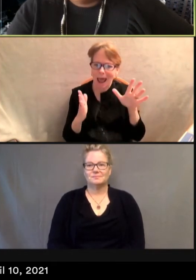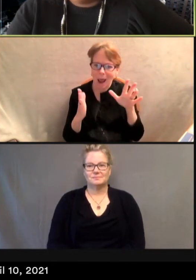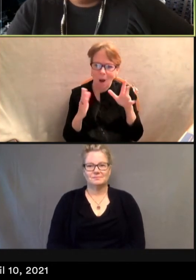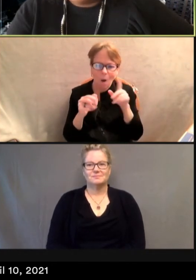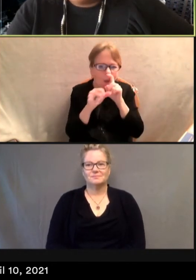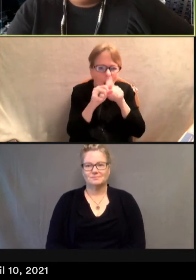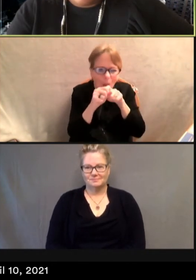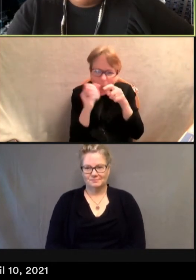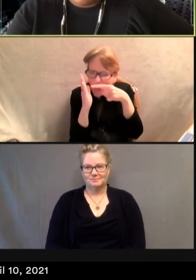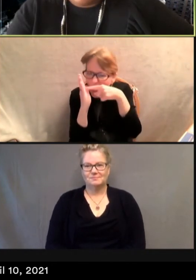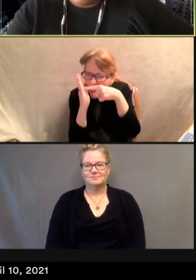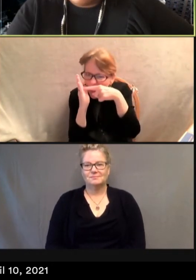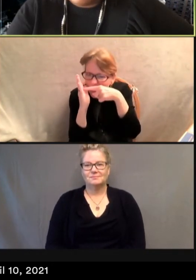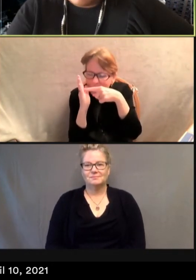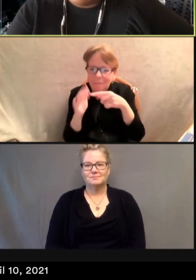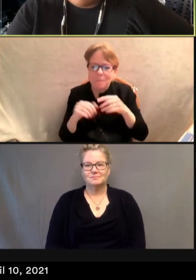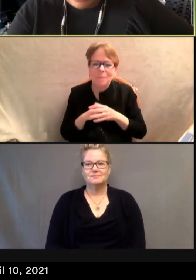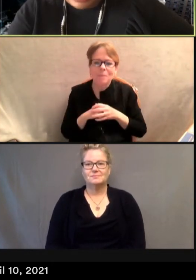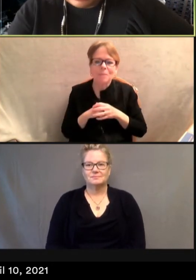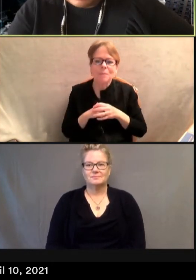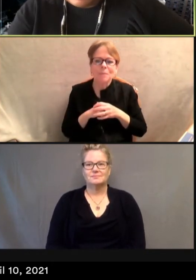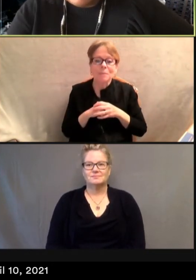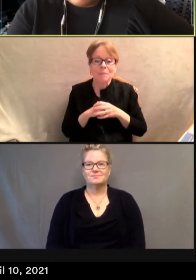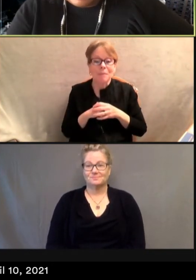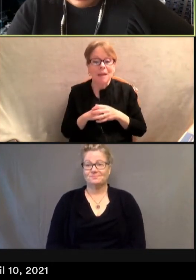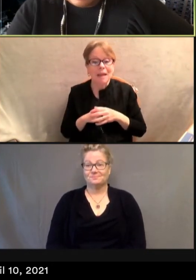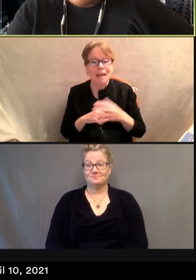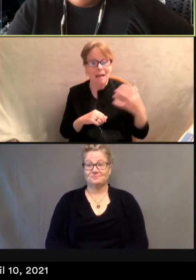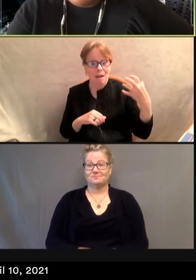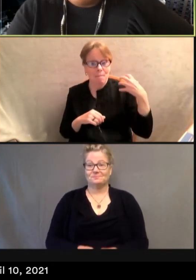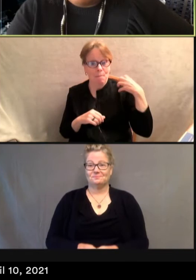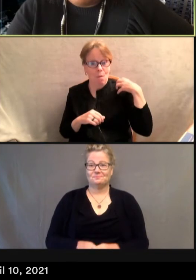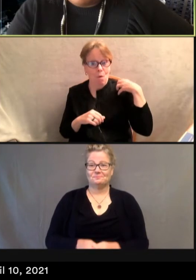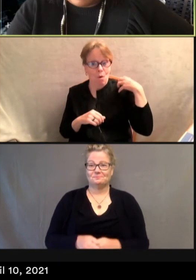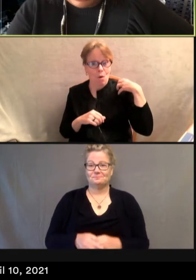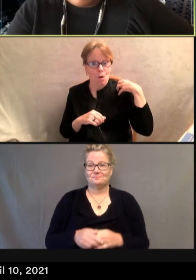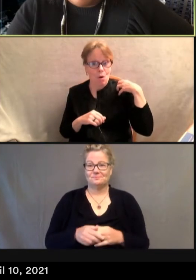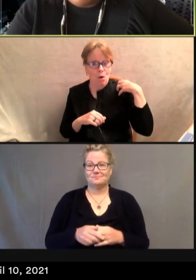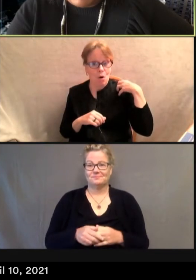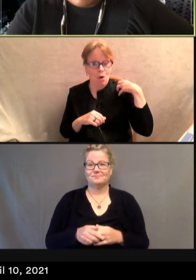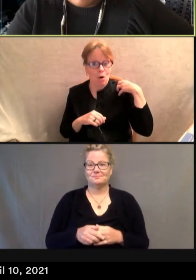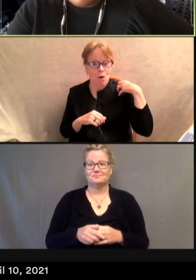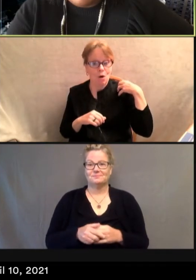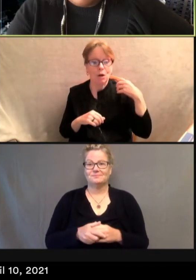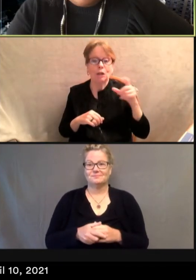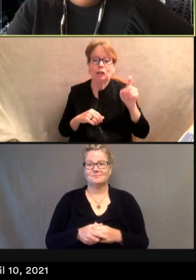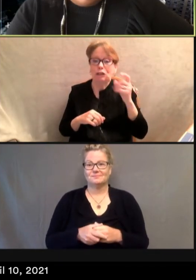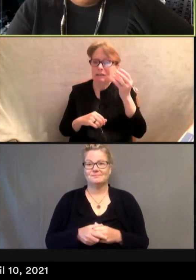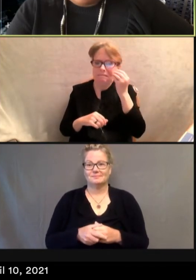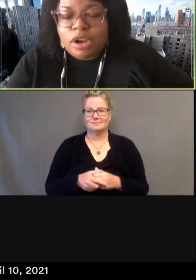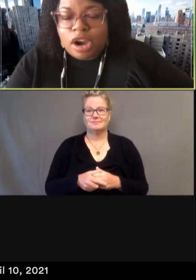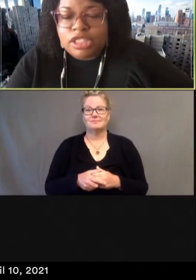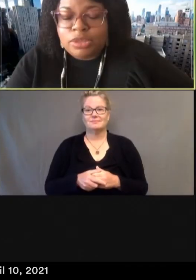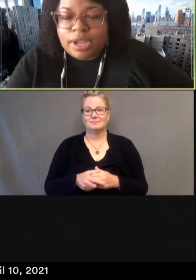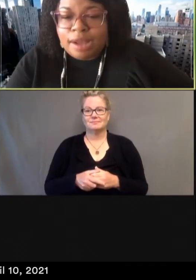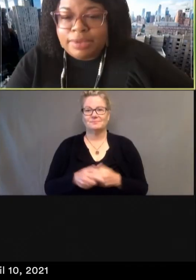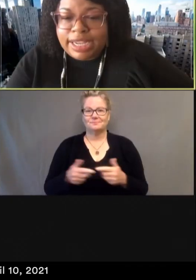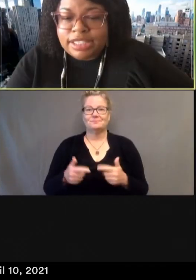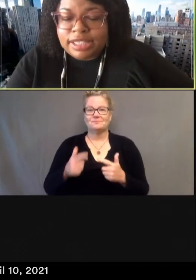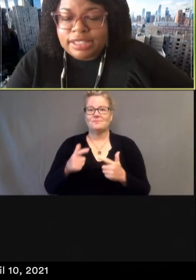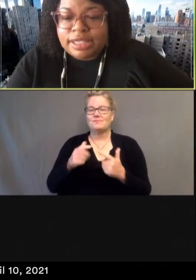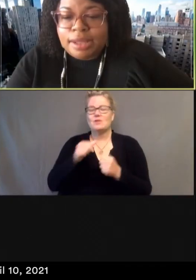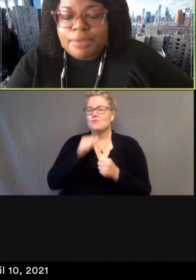should tell the credit bureaus to not provide that kind of information. With regard to accommodations,